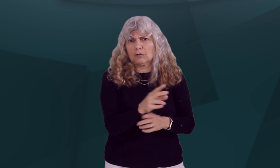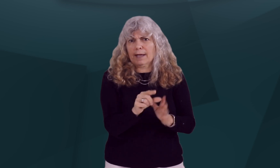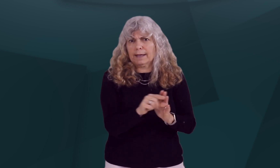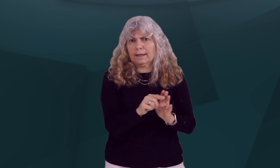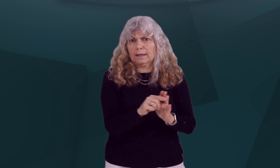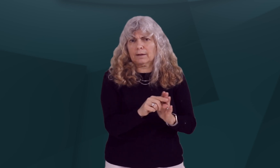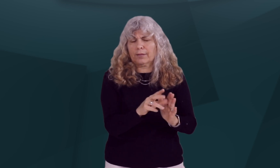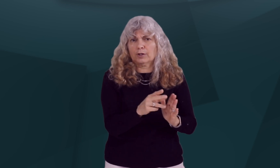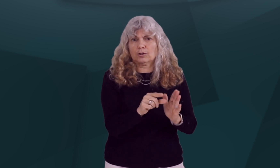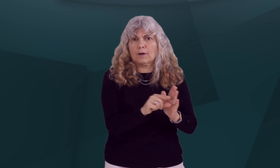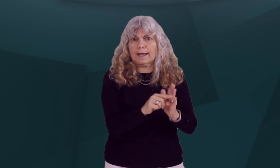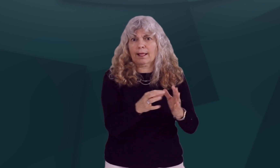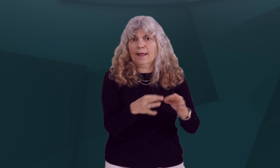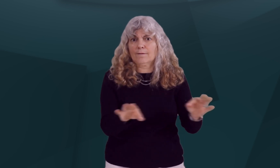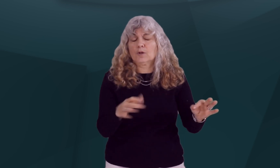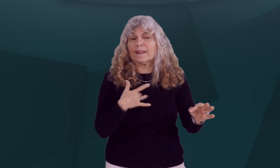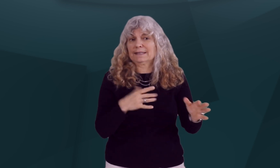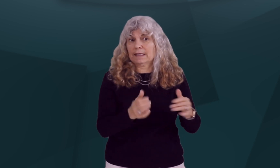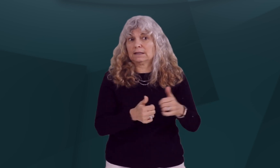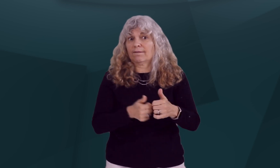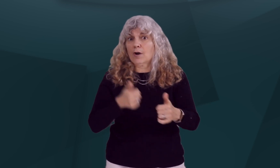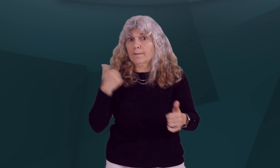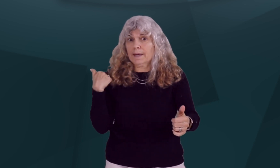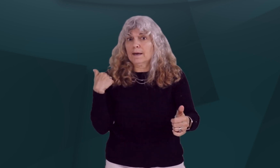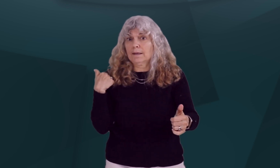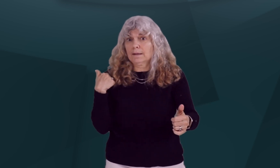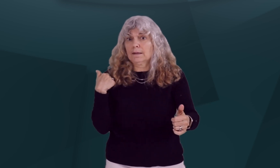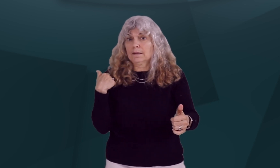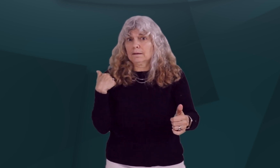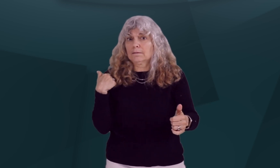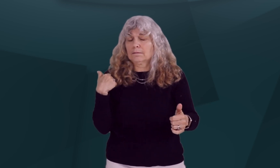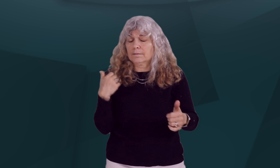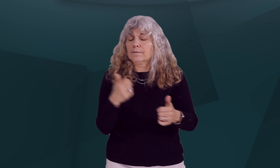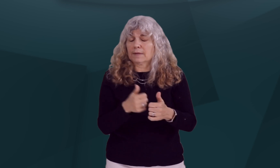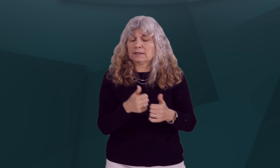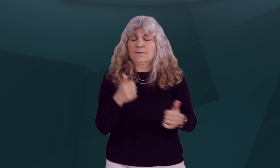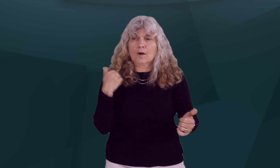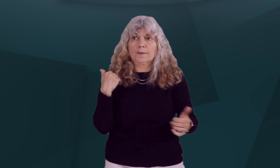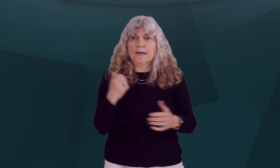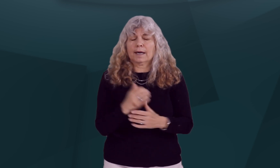or third grade language level, they will begin to fall behind.